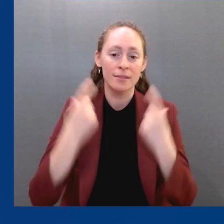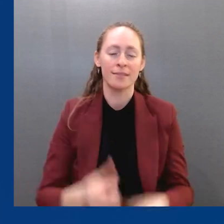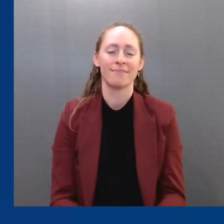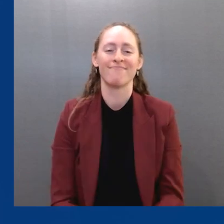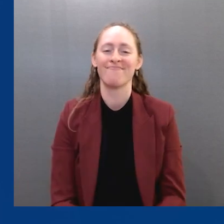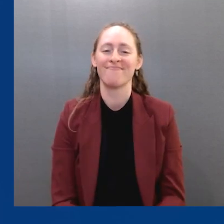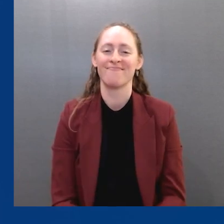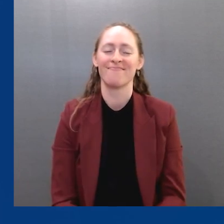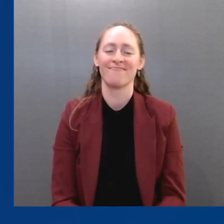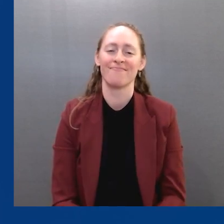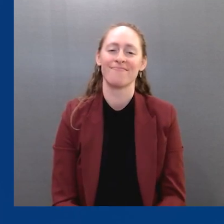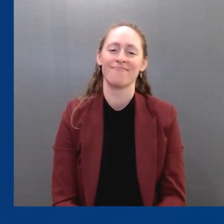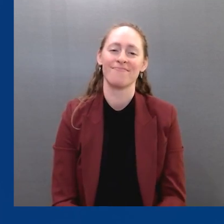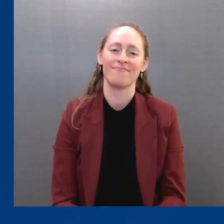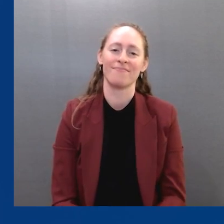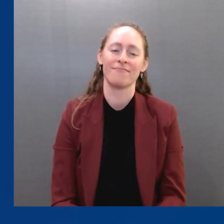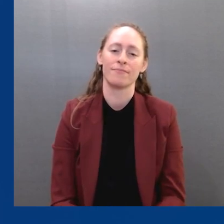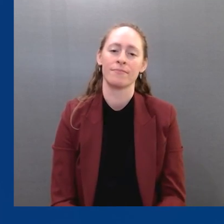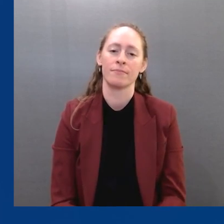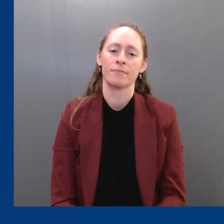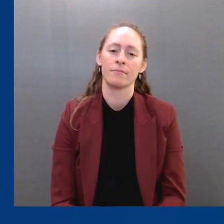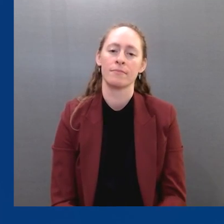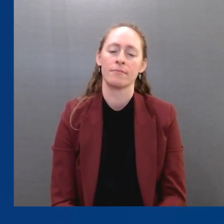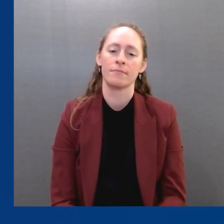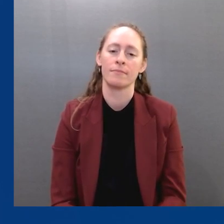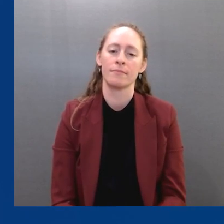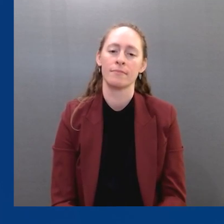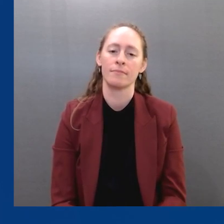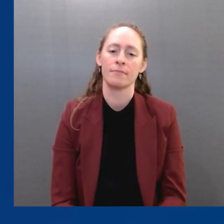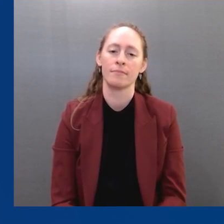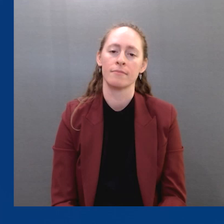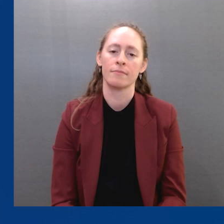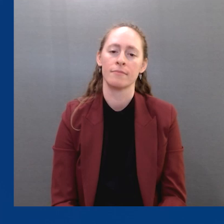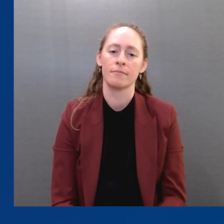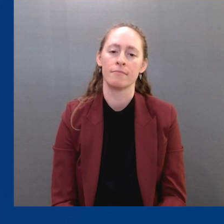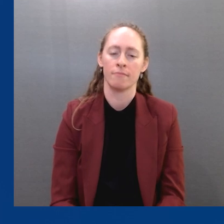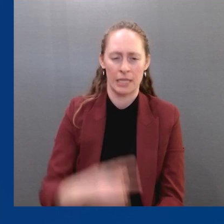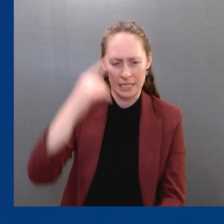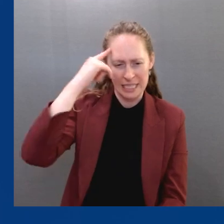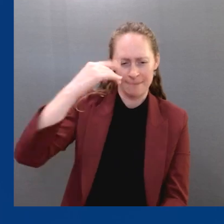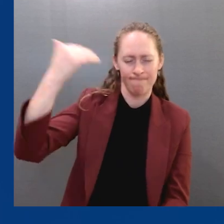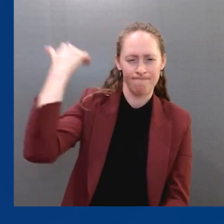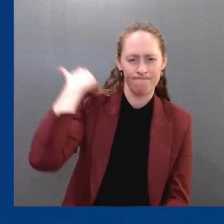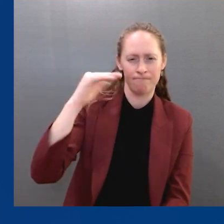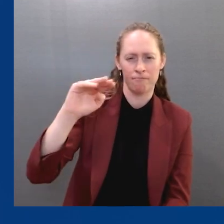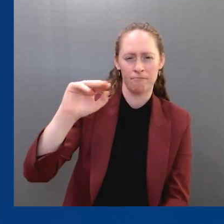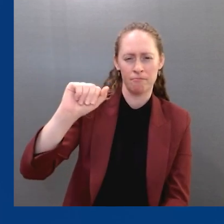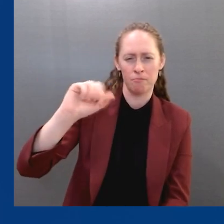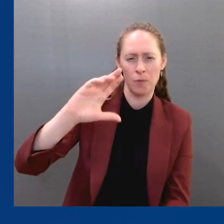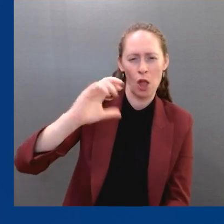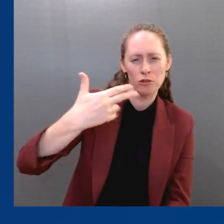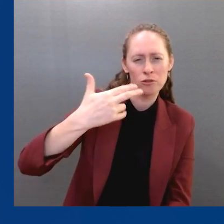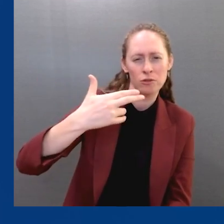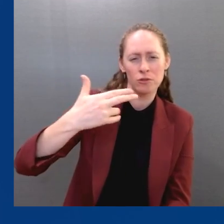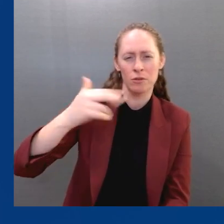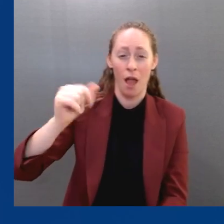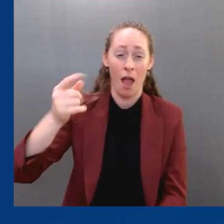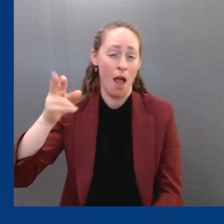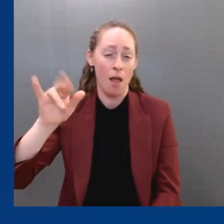So we've put you back in. I think it was March. I'm going to get the dates by March, maybe early April, the president put out a presidential memorandum